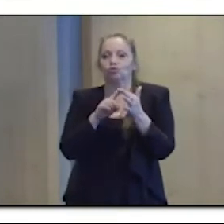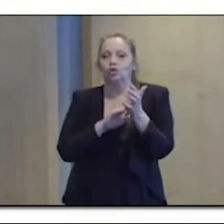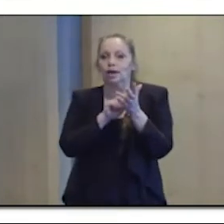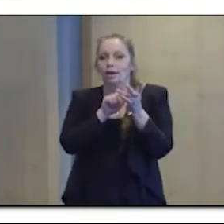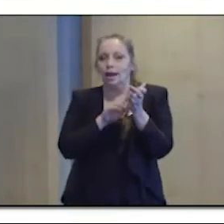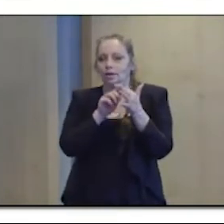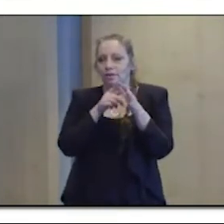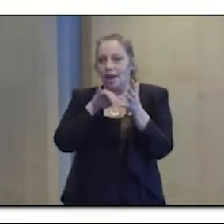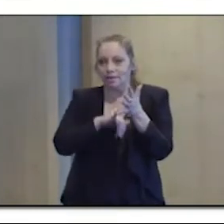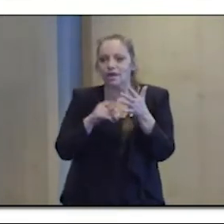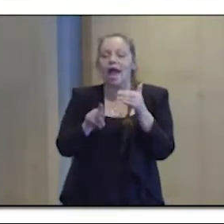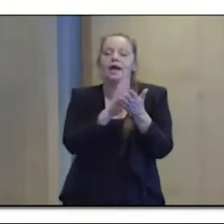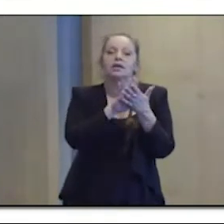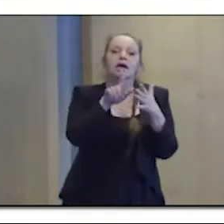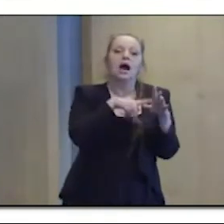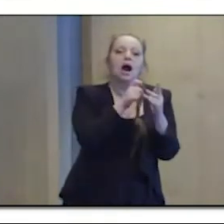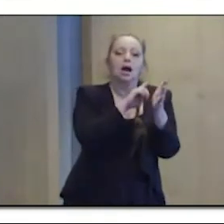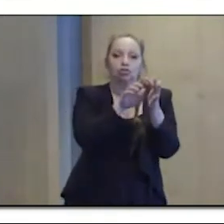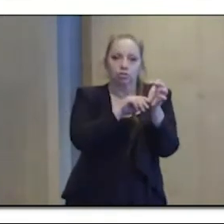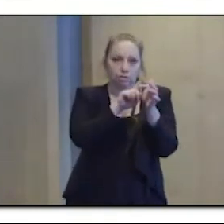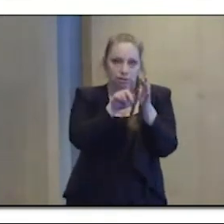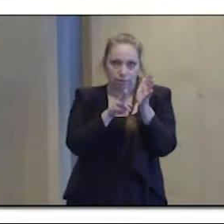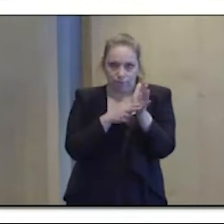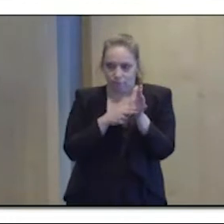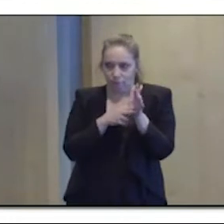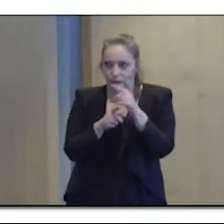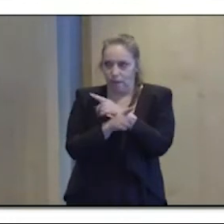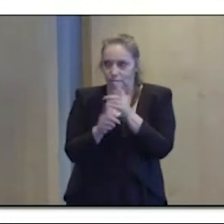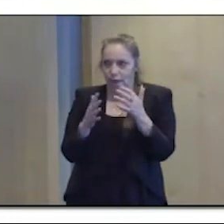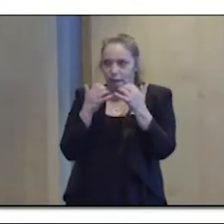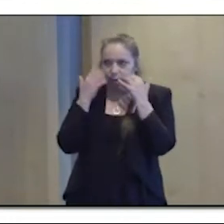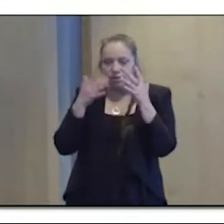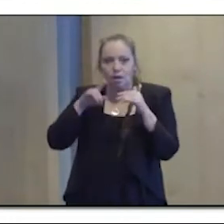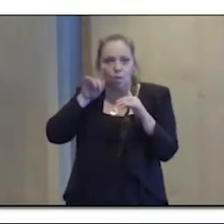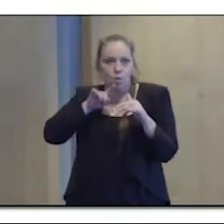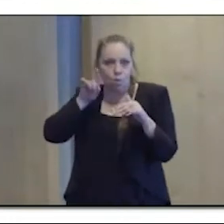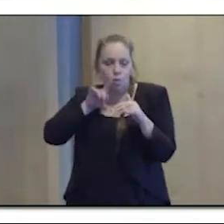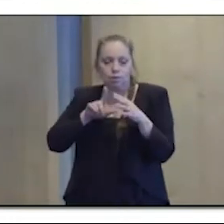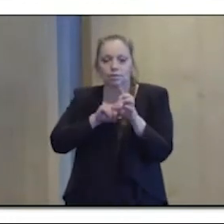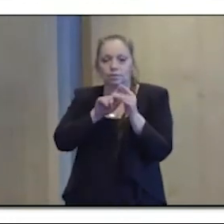hydrogen economy which may upset the water cycle ,and if you if you like the greenhouse